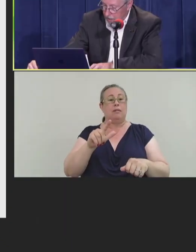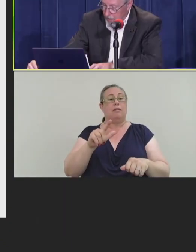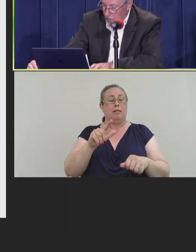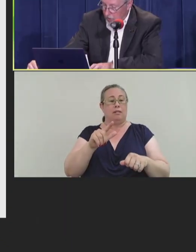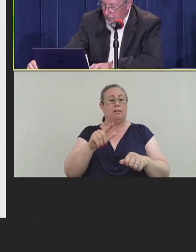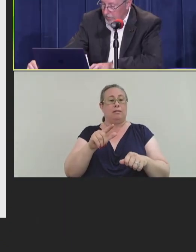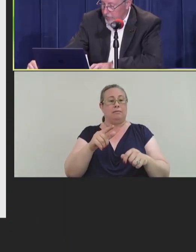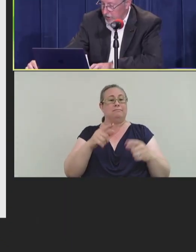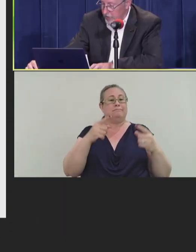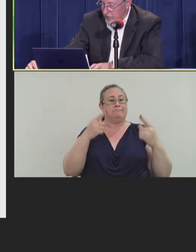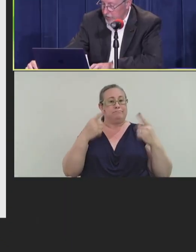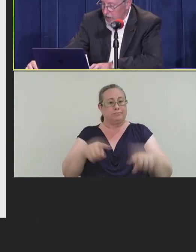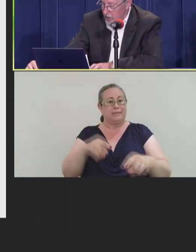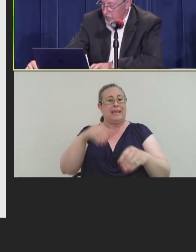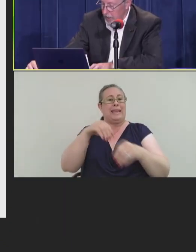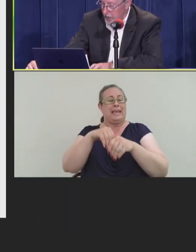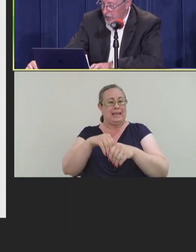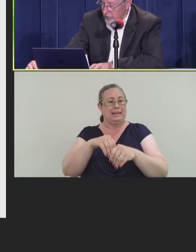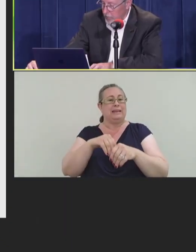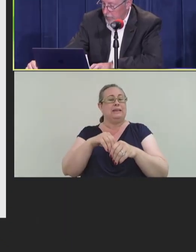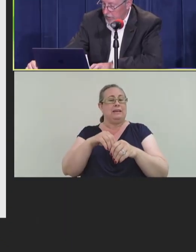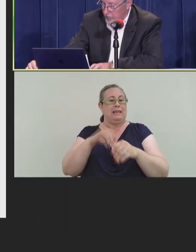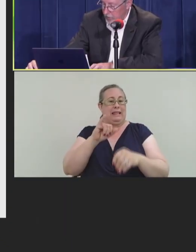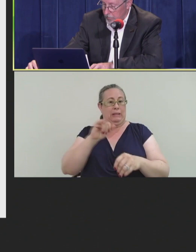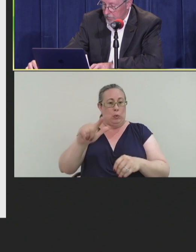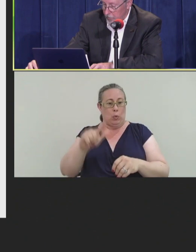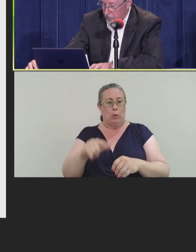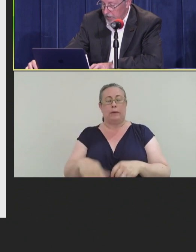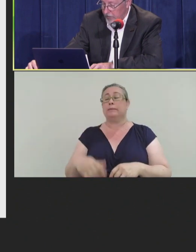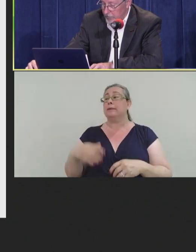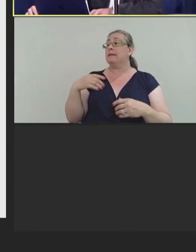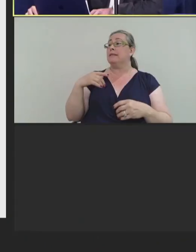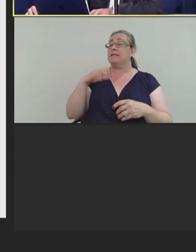In March of this year, the Chicago County Health Department confirmed the first case of measles in